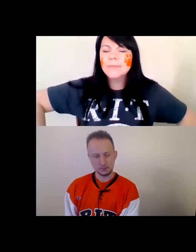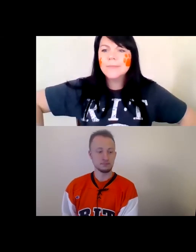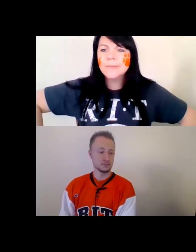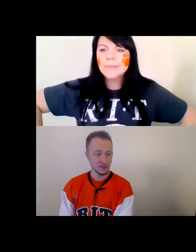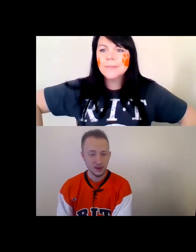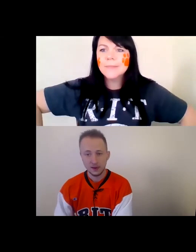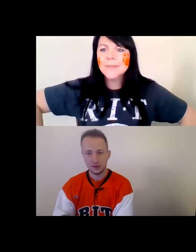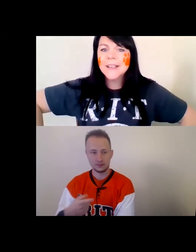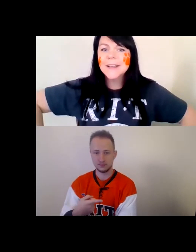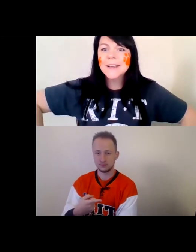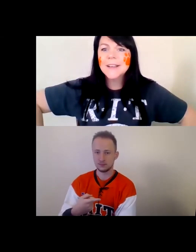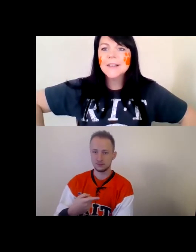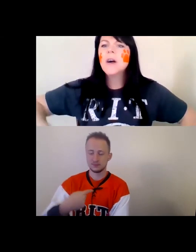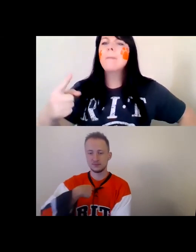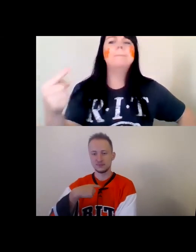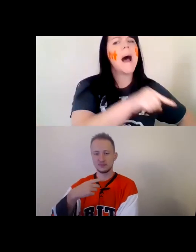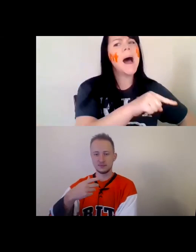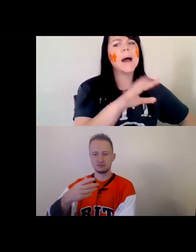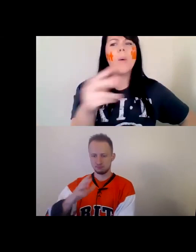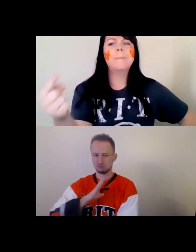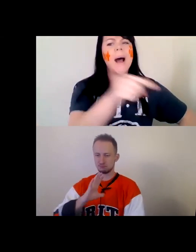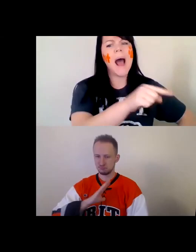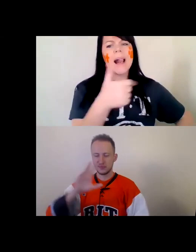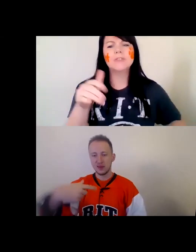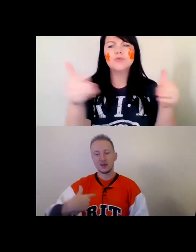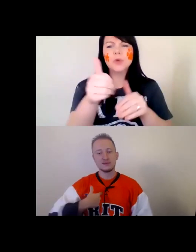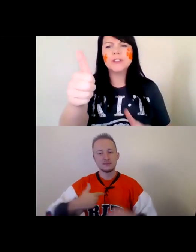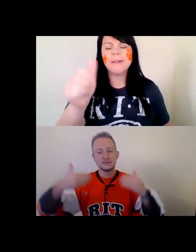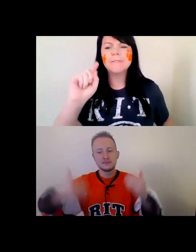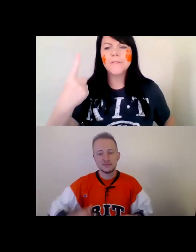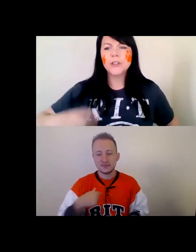Wait, go back another slide you have to introduce yourself.